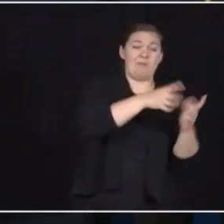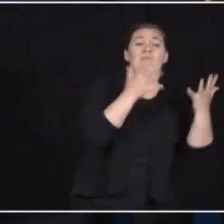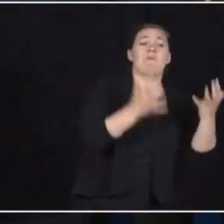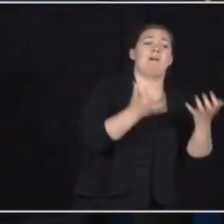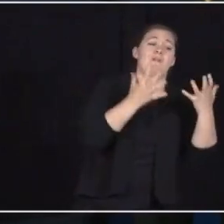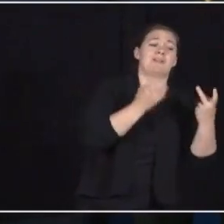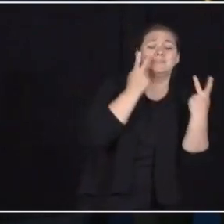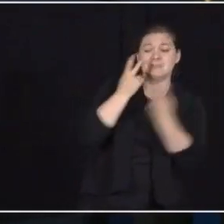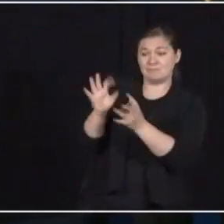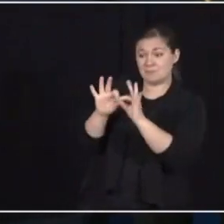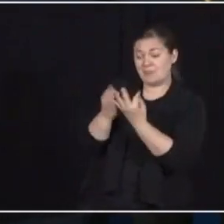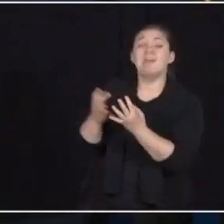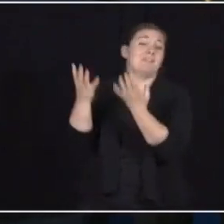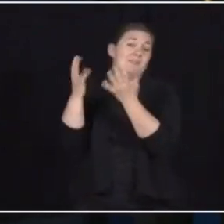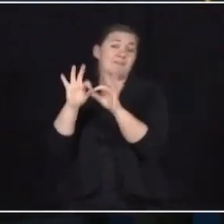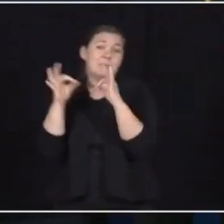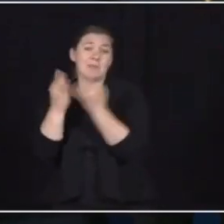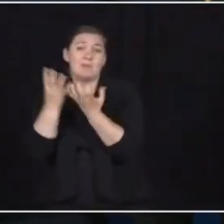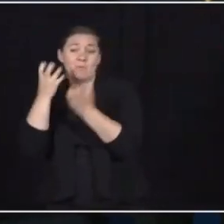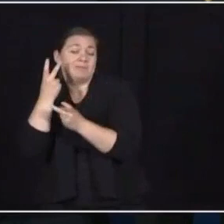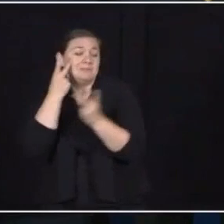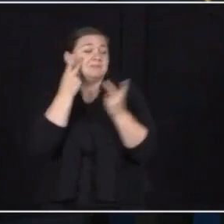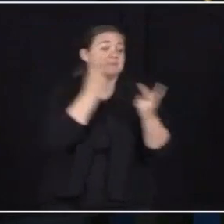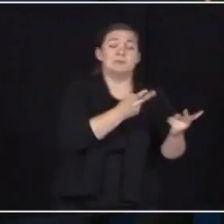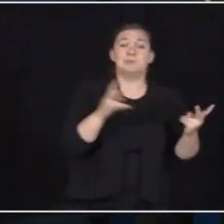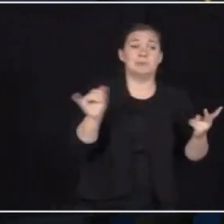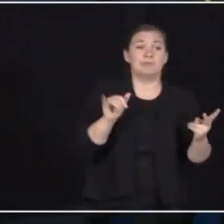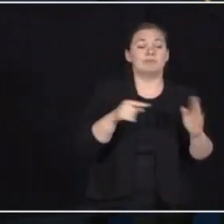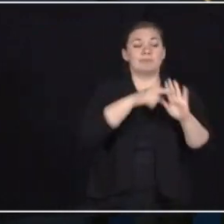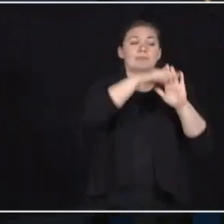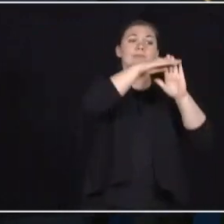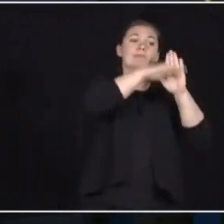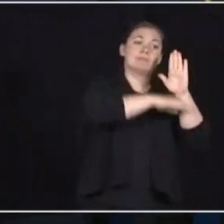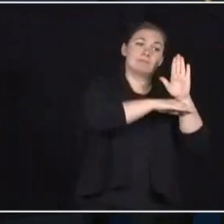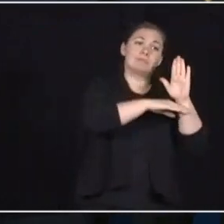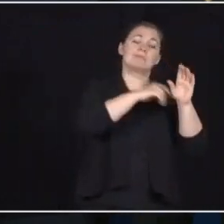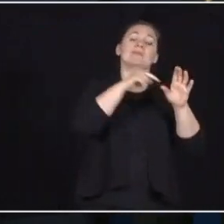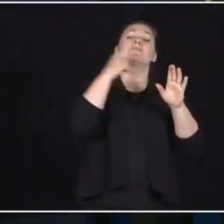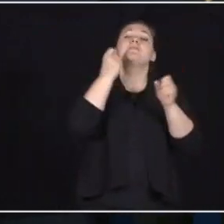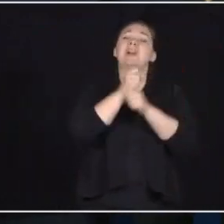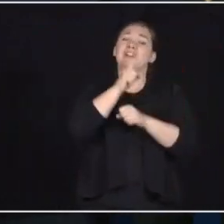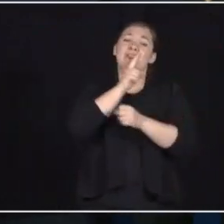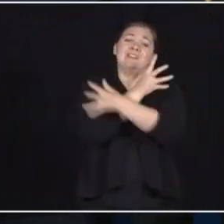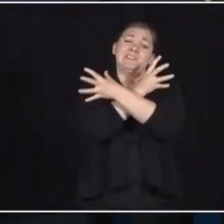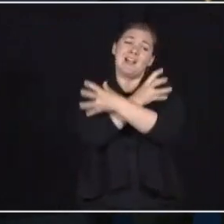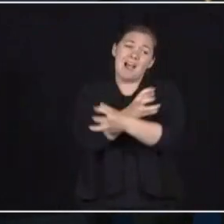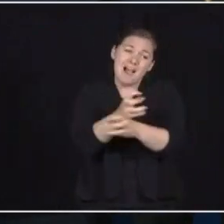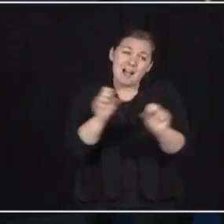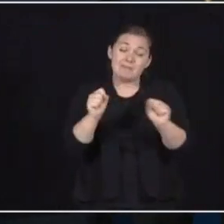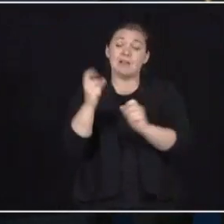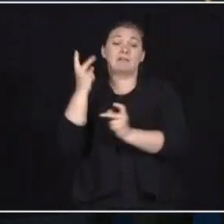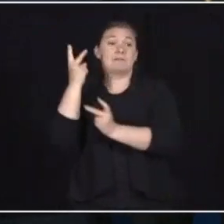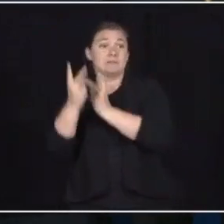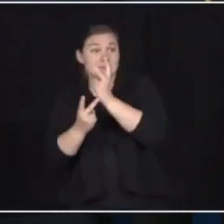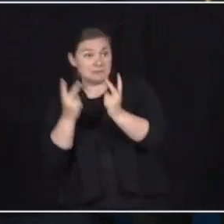residence. And they have devised it in a way that is as safe as it possibly can be, with making sure the